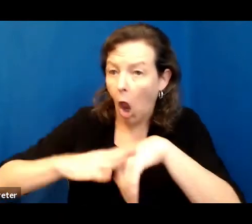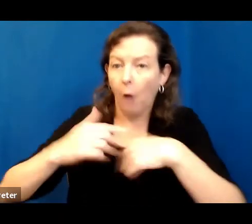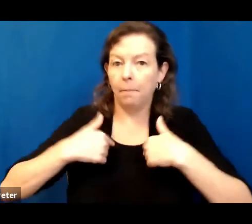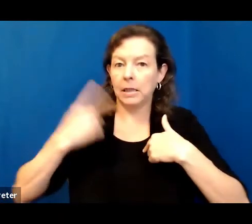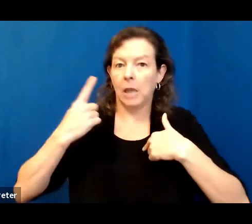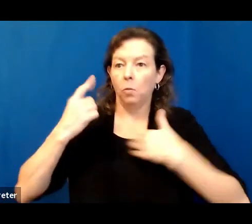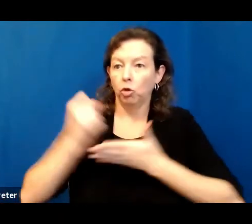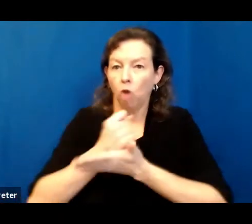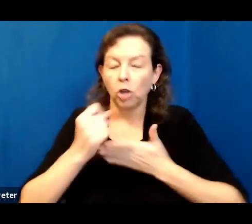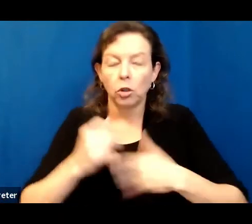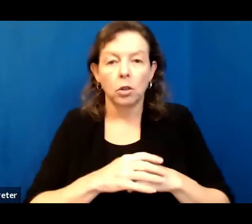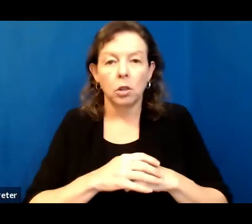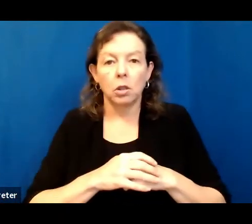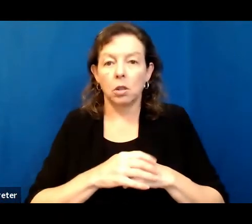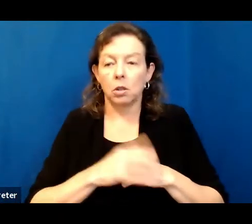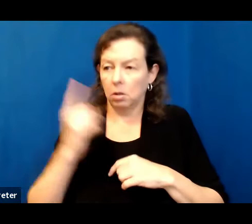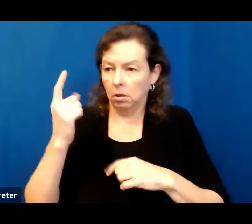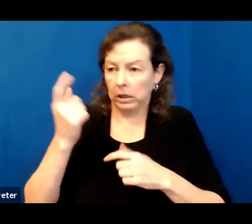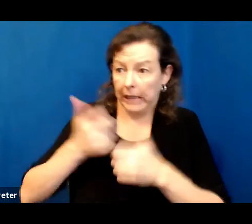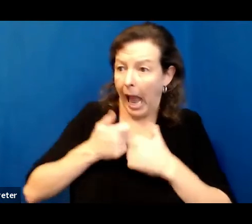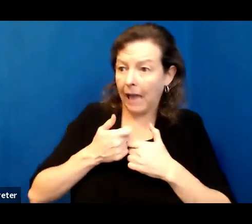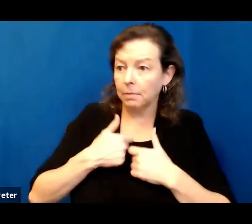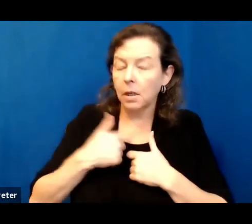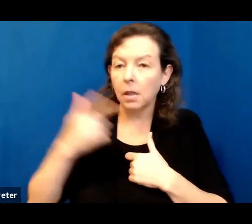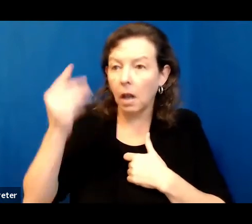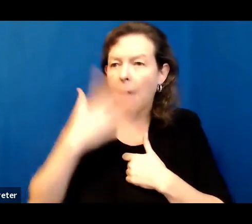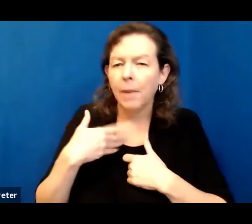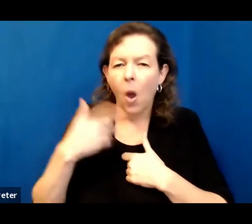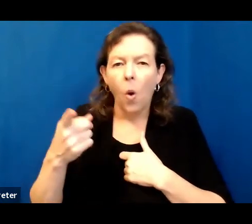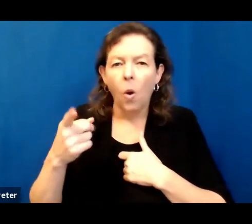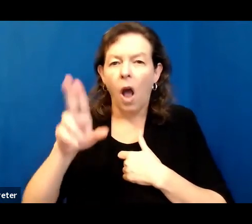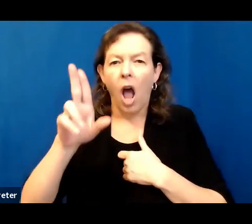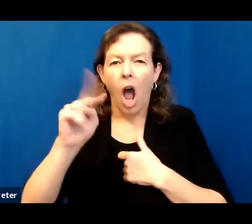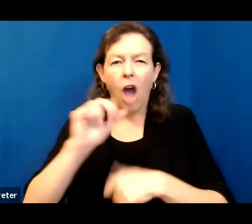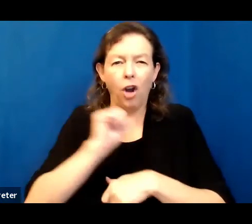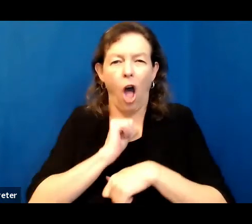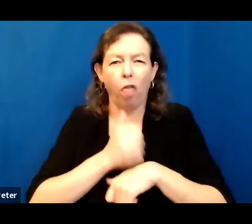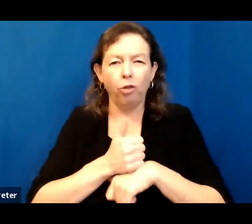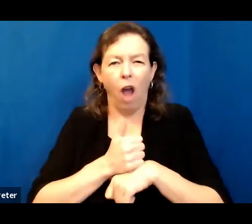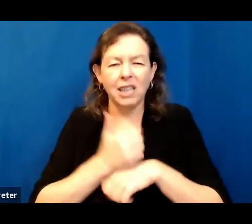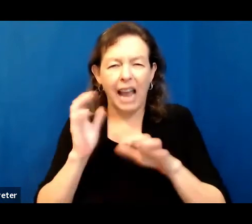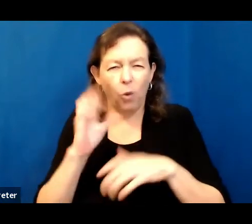When they, you know, ding you or text you saying, you know, unauthorized activity or strange activity.